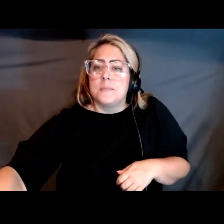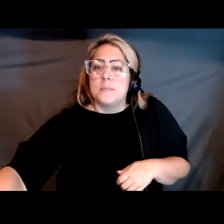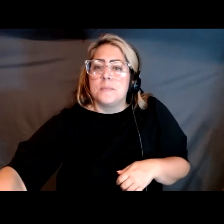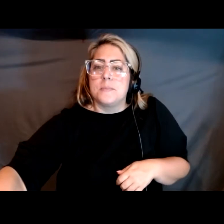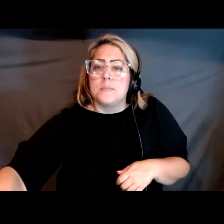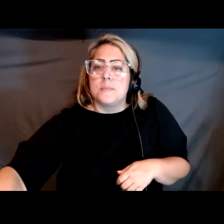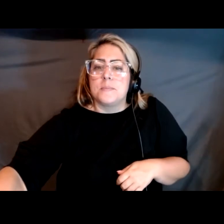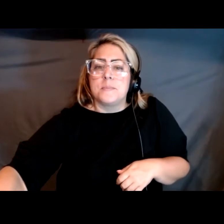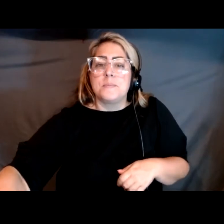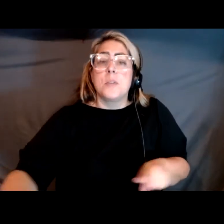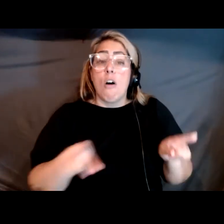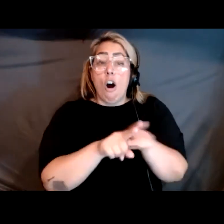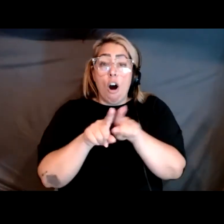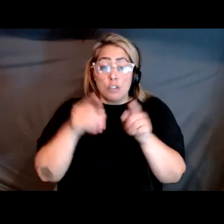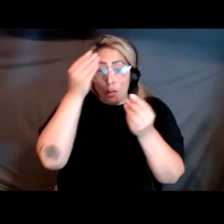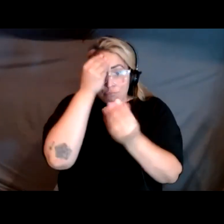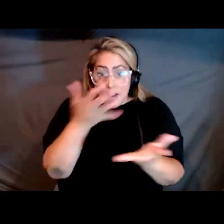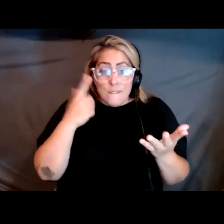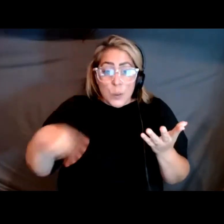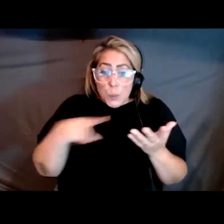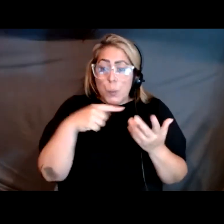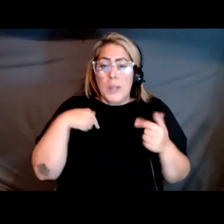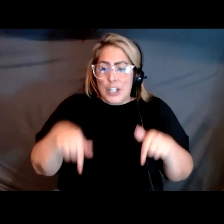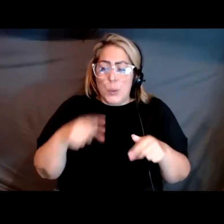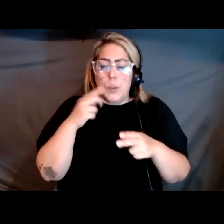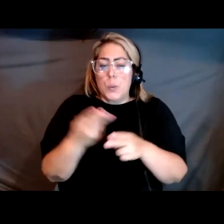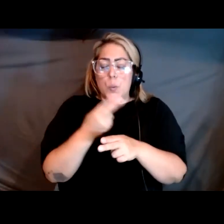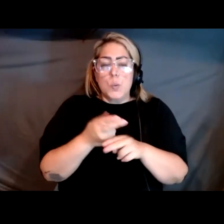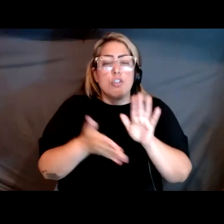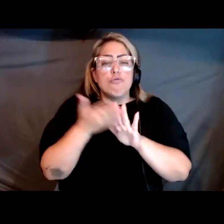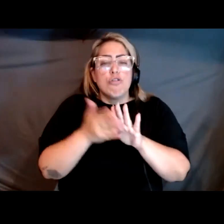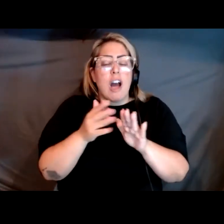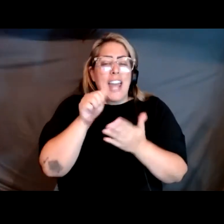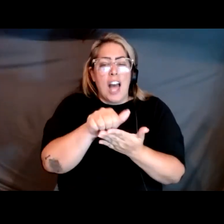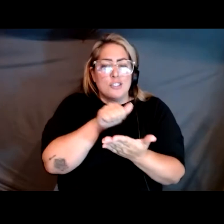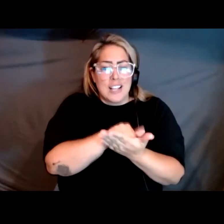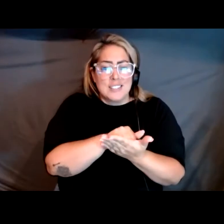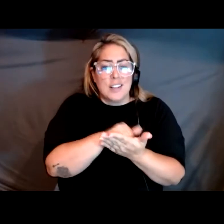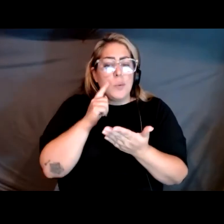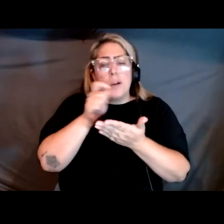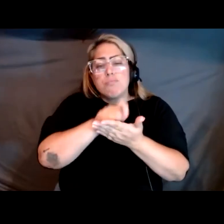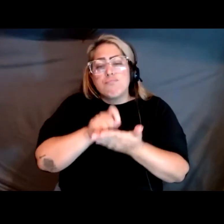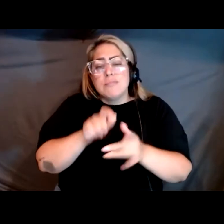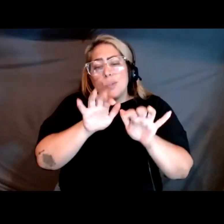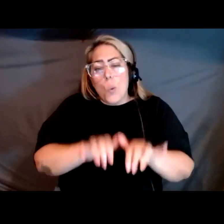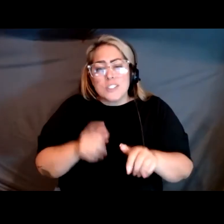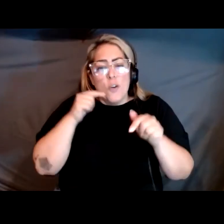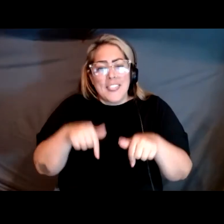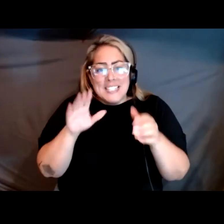And a reminder that we use a running agenda to take notes during the meeting and a lot of resources that we've collated